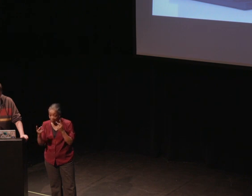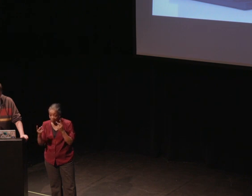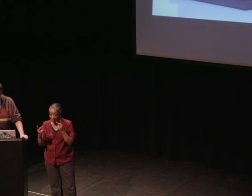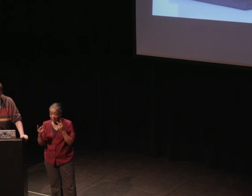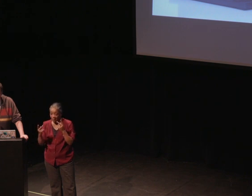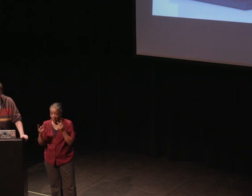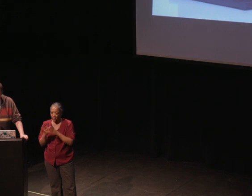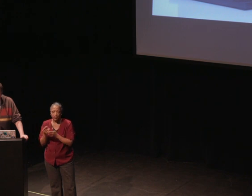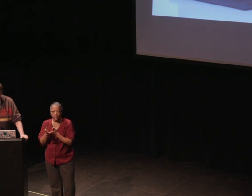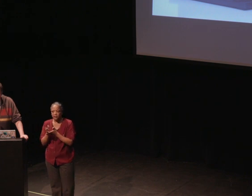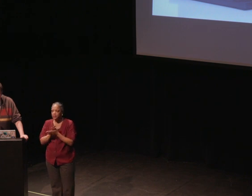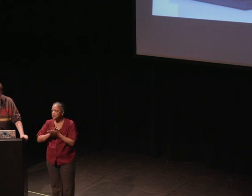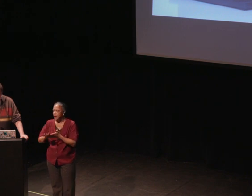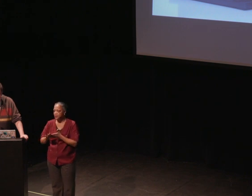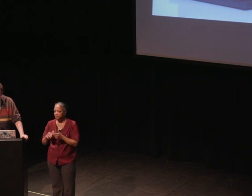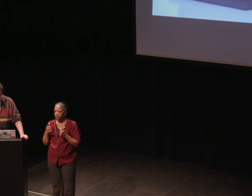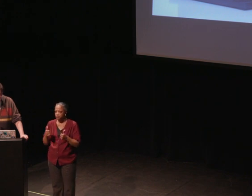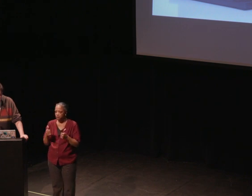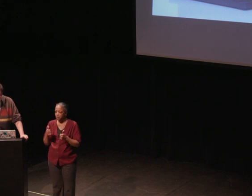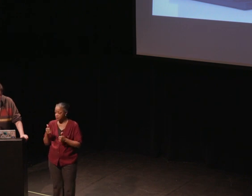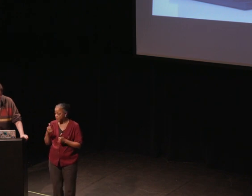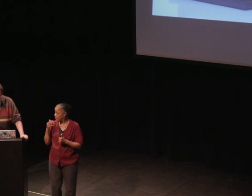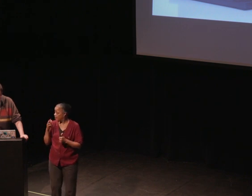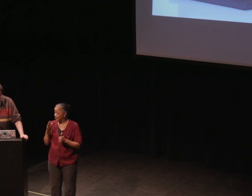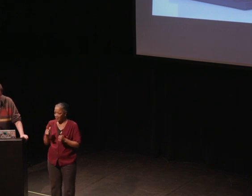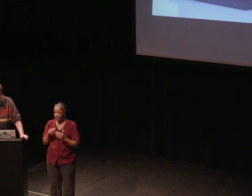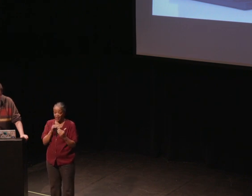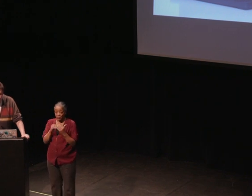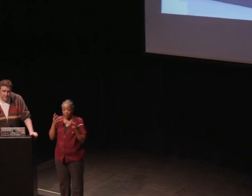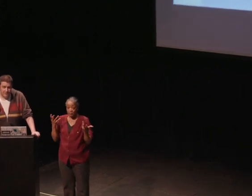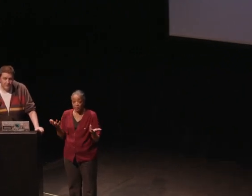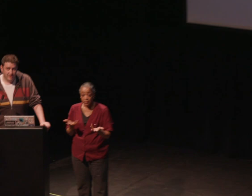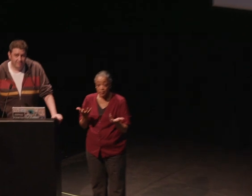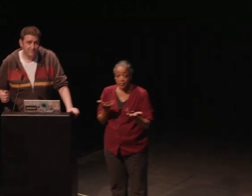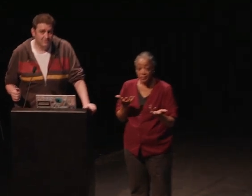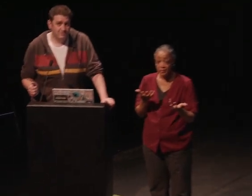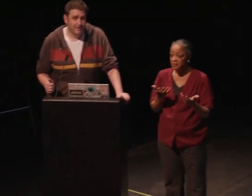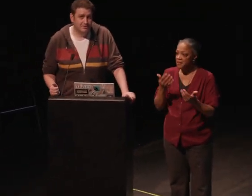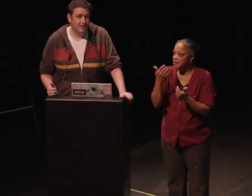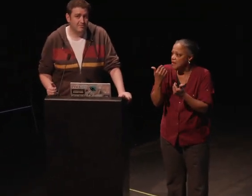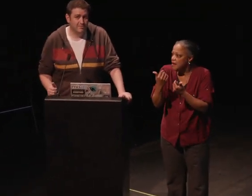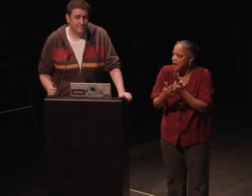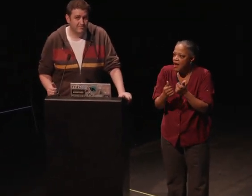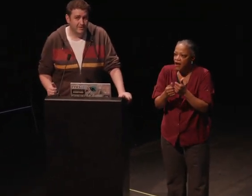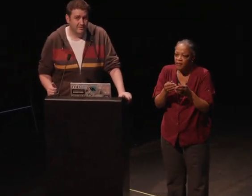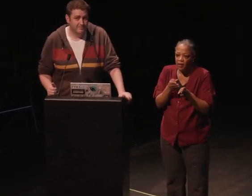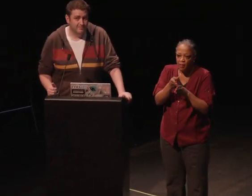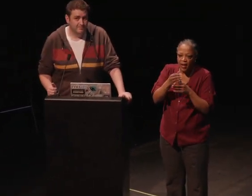really, really notable is because what that equates to is, every single major gaming platform now,